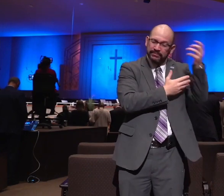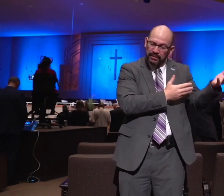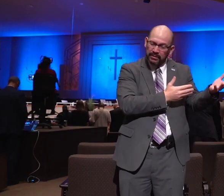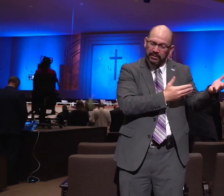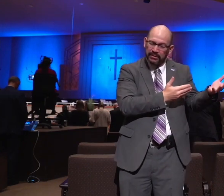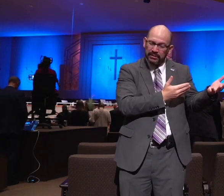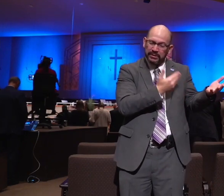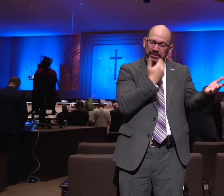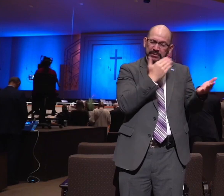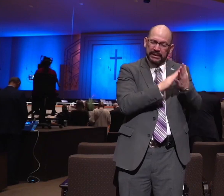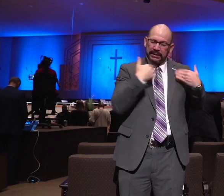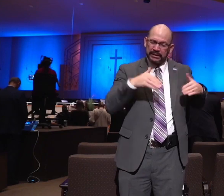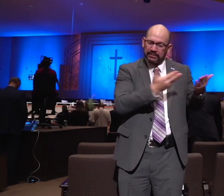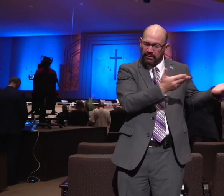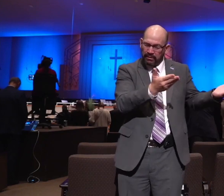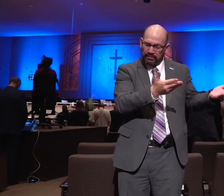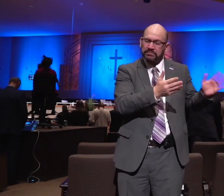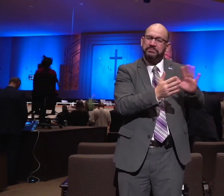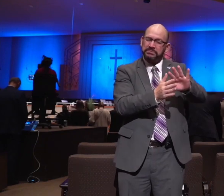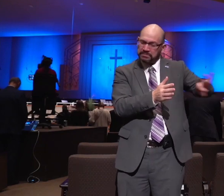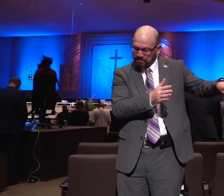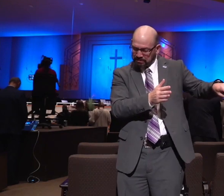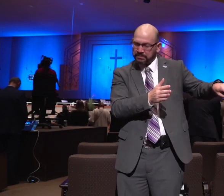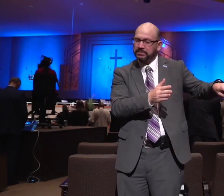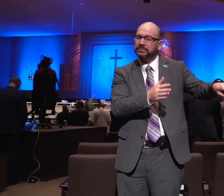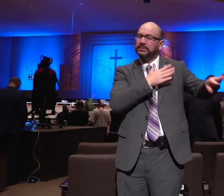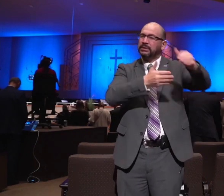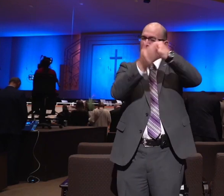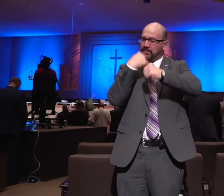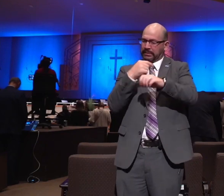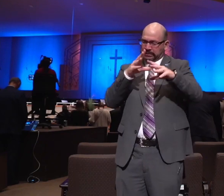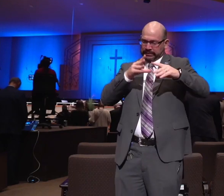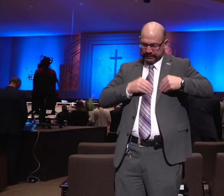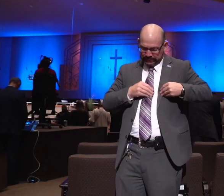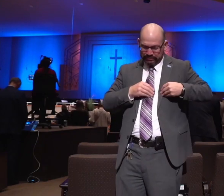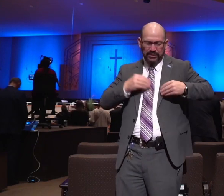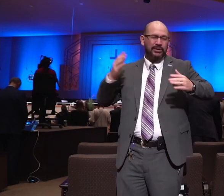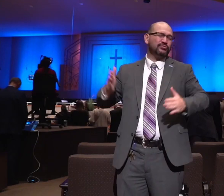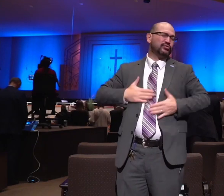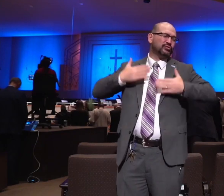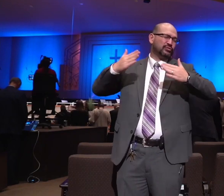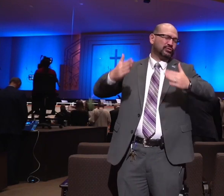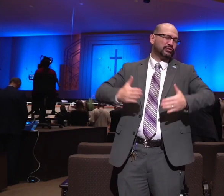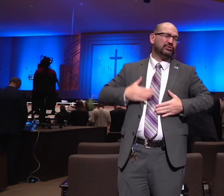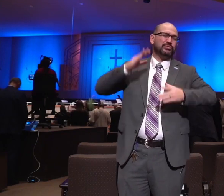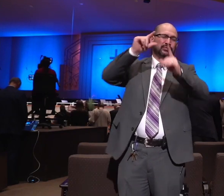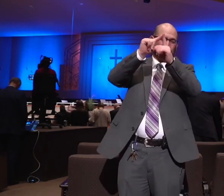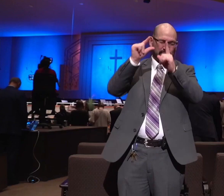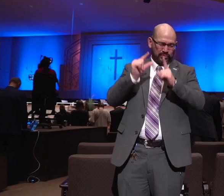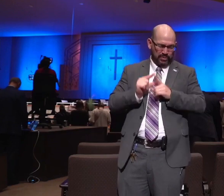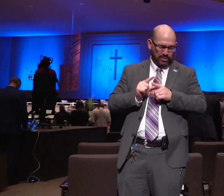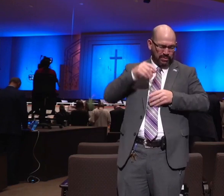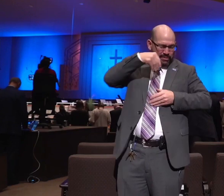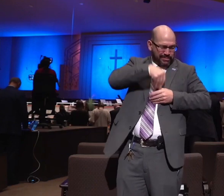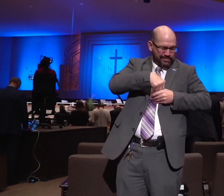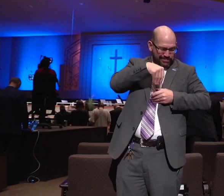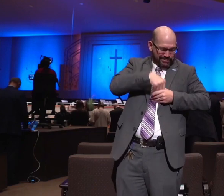that serve him help us to receive gladly the seed of